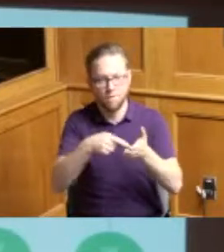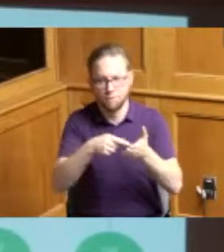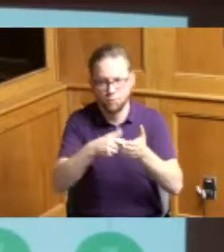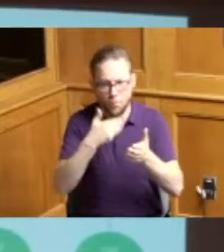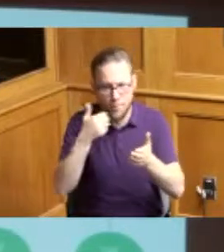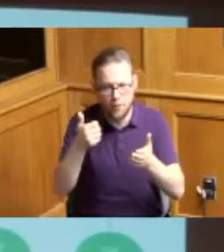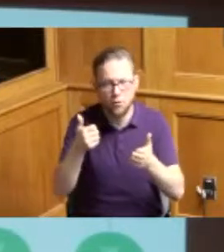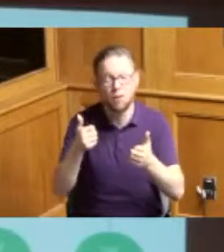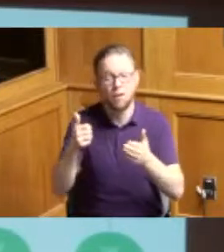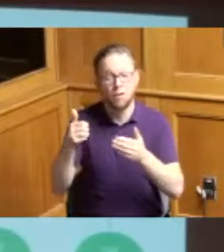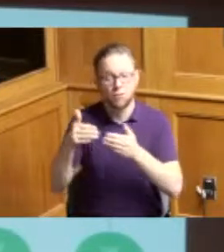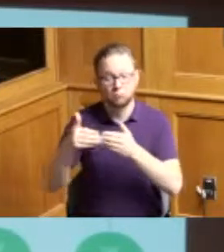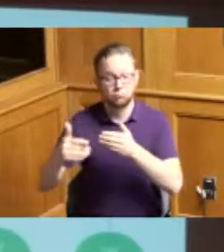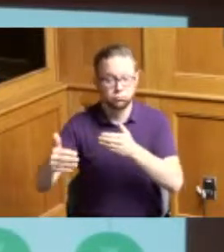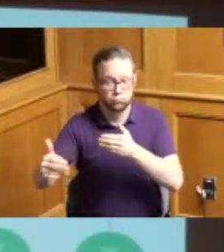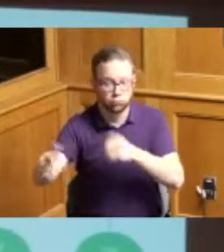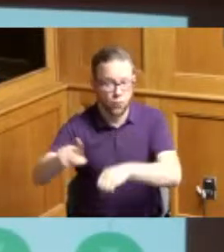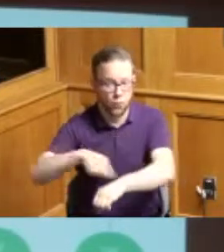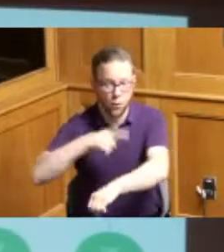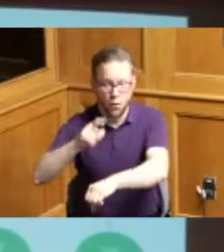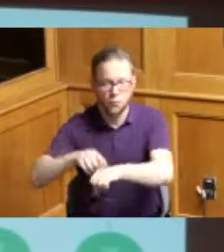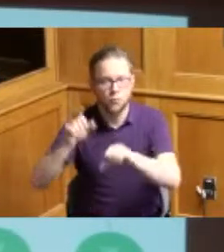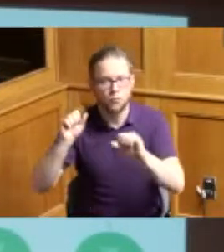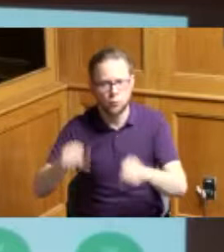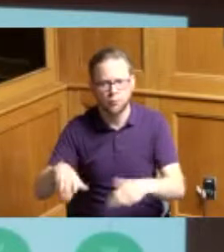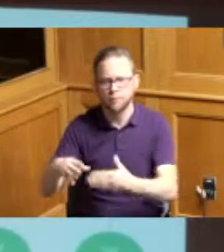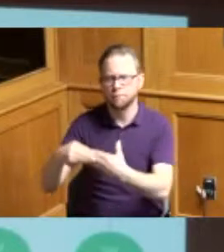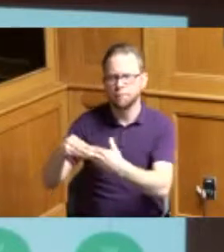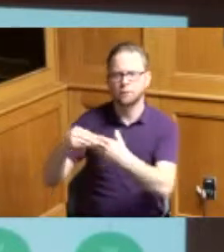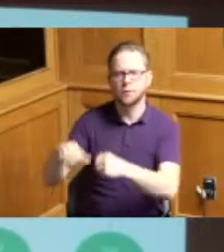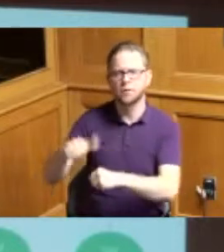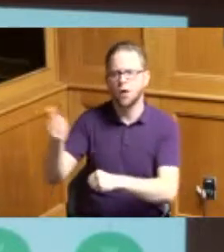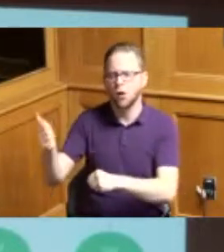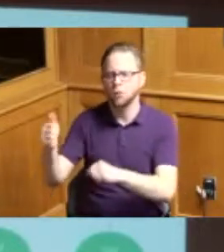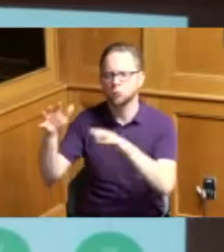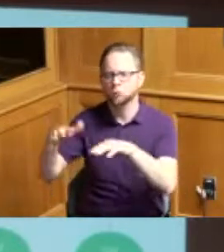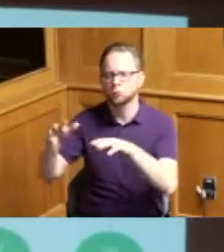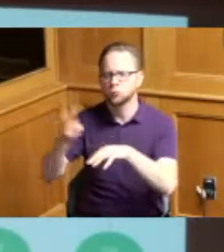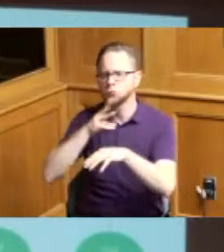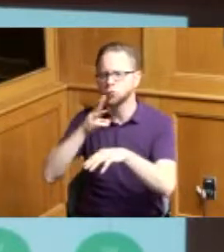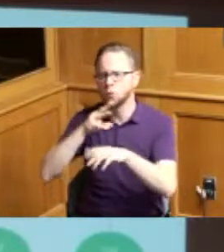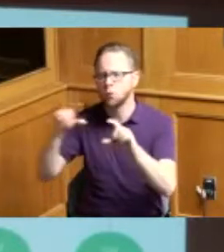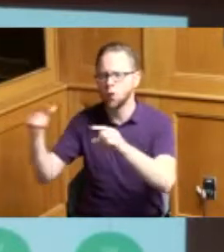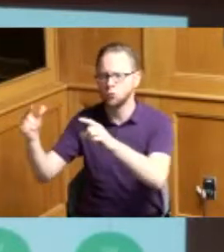other stormwater entities to benefit from the framework that we're putting together with